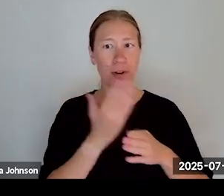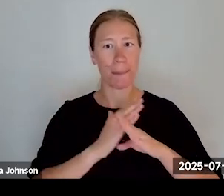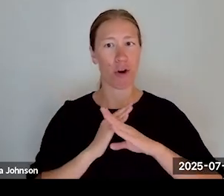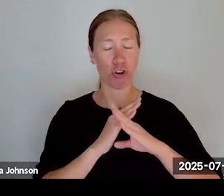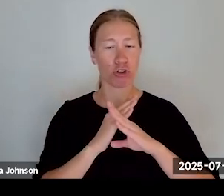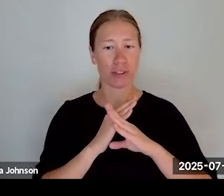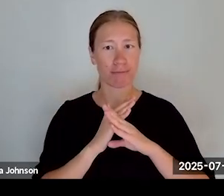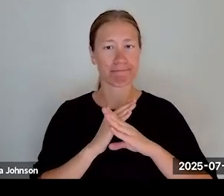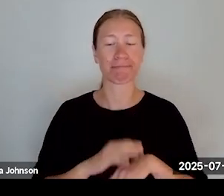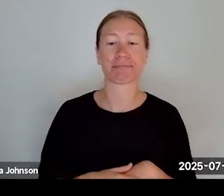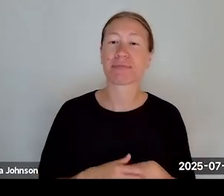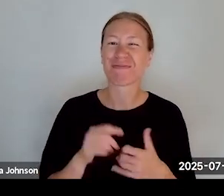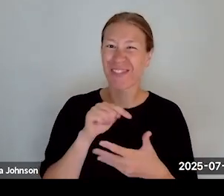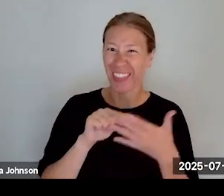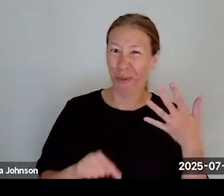as we look through our next slides.